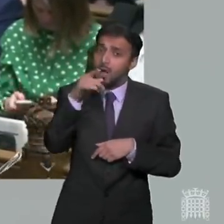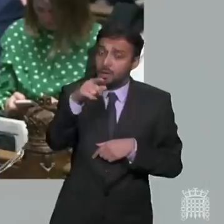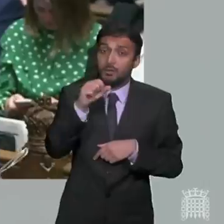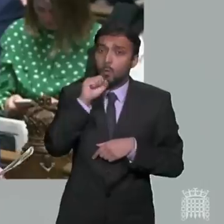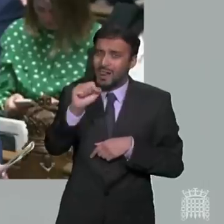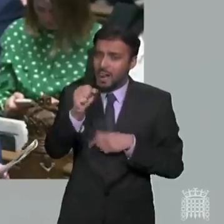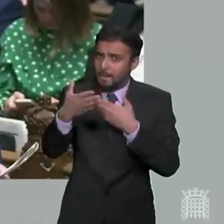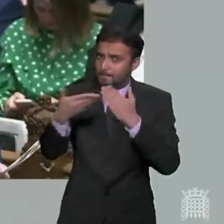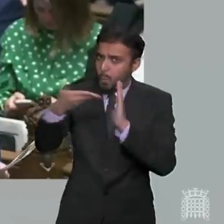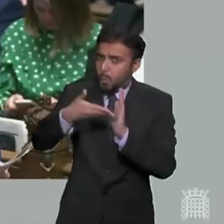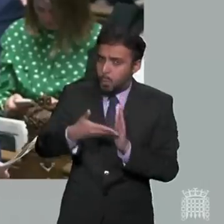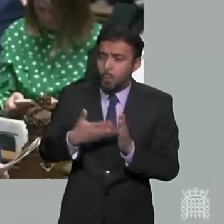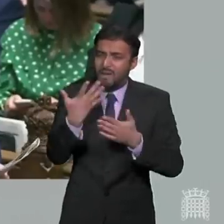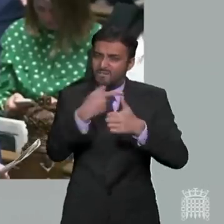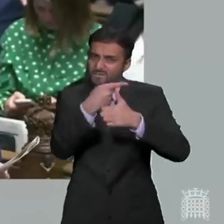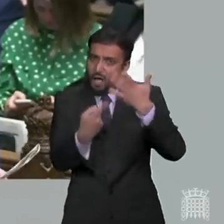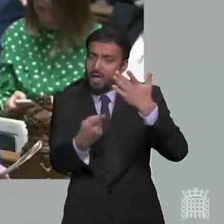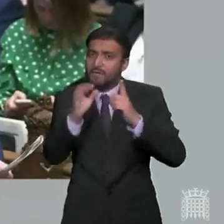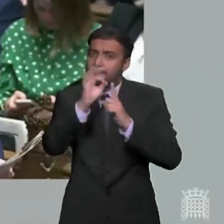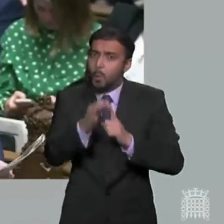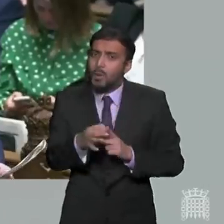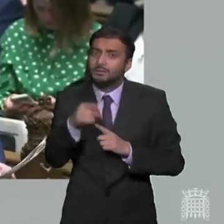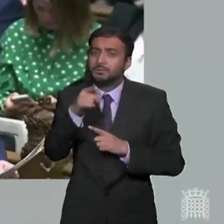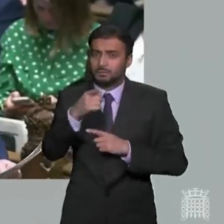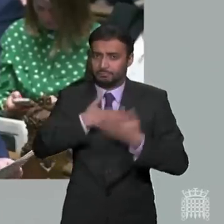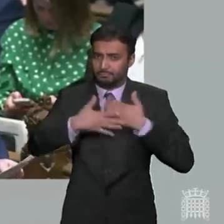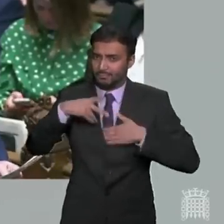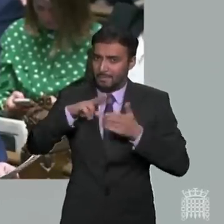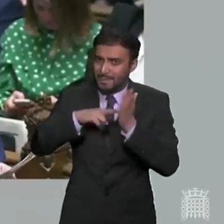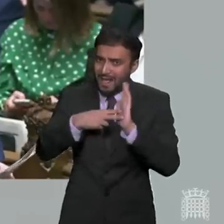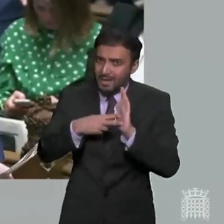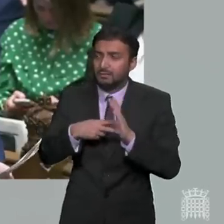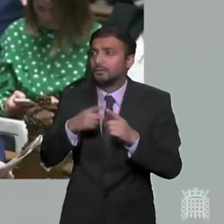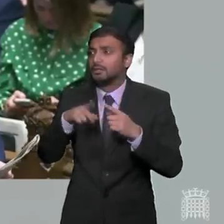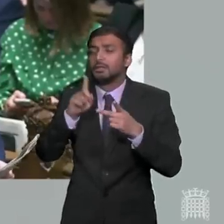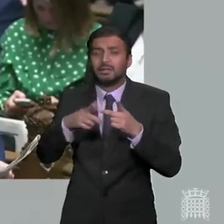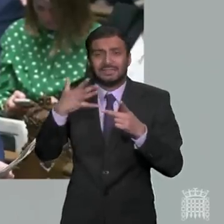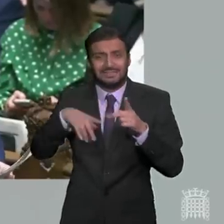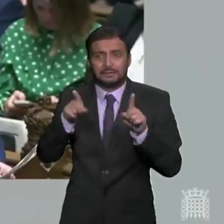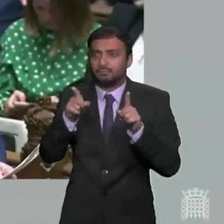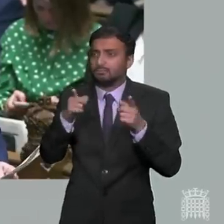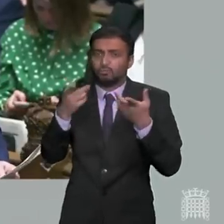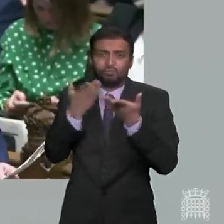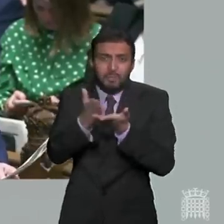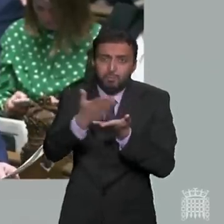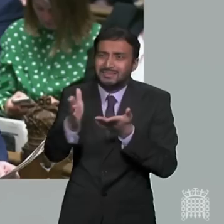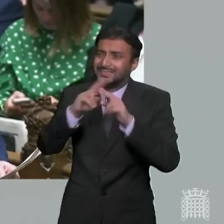on topics such as lobbying and conflicts of interests, developed with organisations such as Transparency International and Spotlight on Corruption, to show that he will walk the